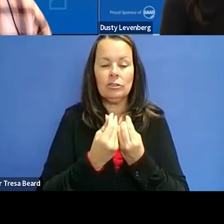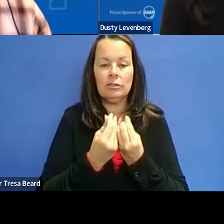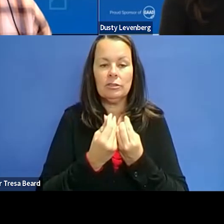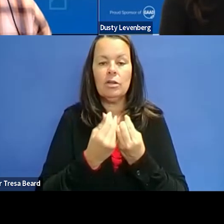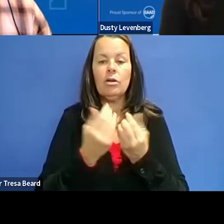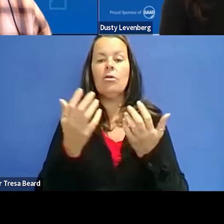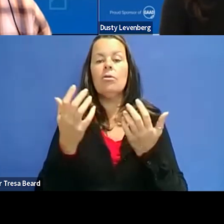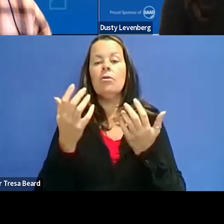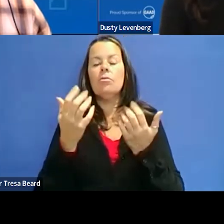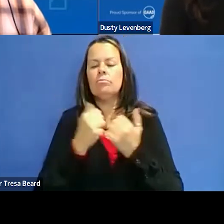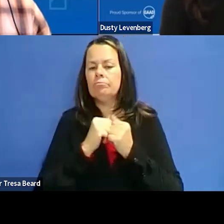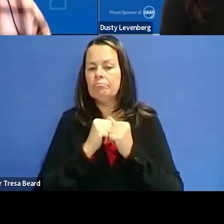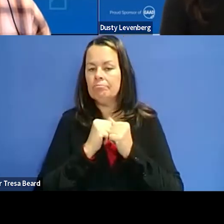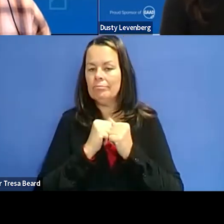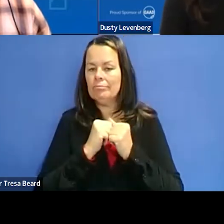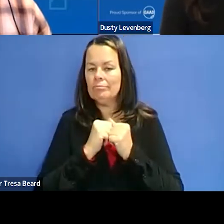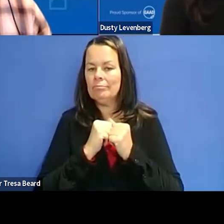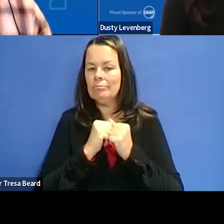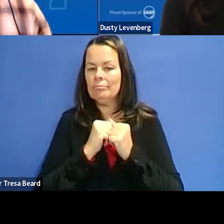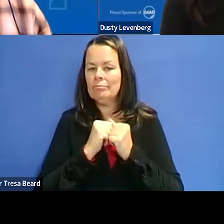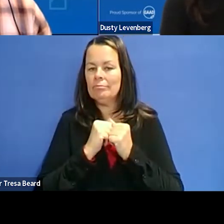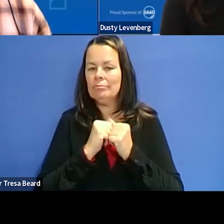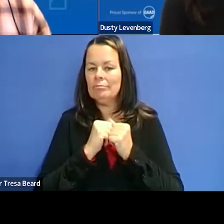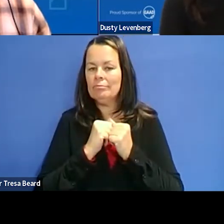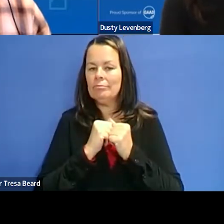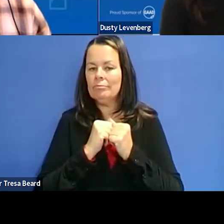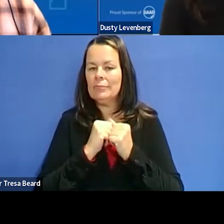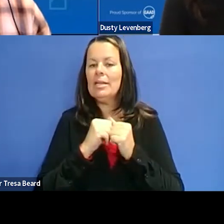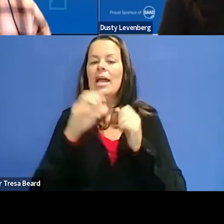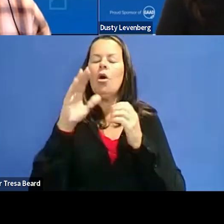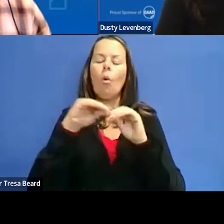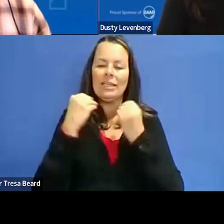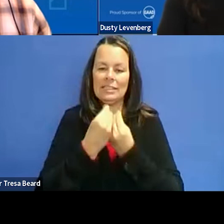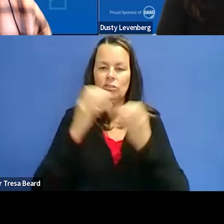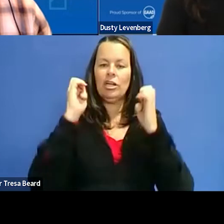K-12 schools and universities can also make it part of the process.